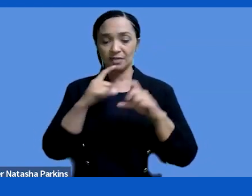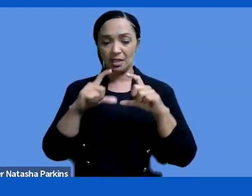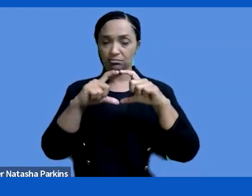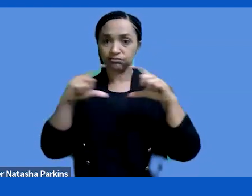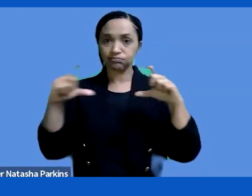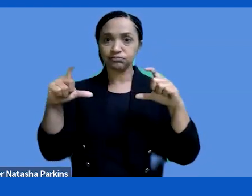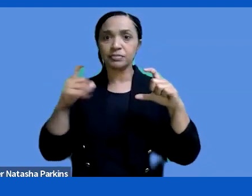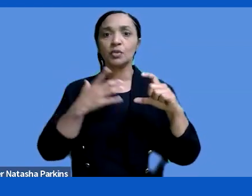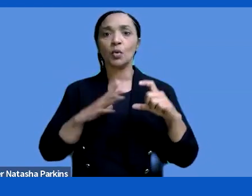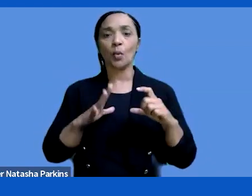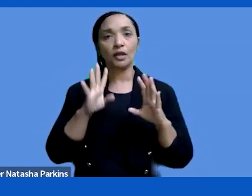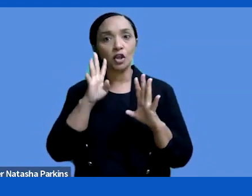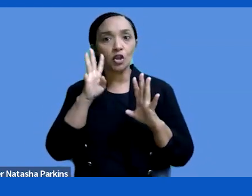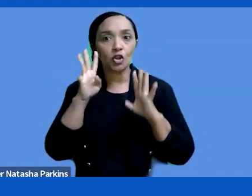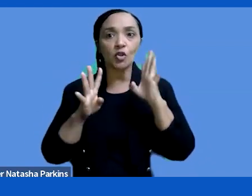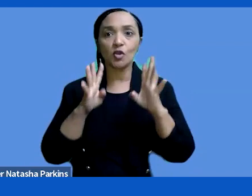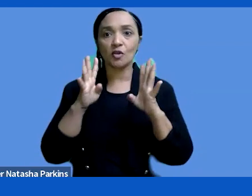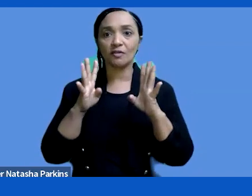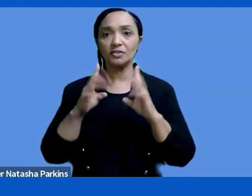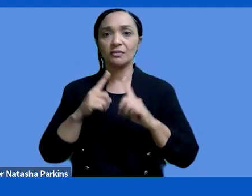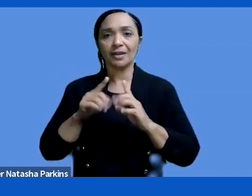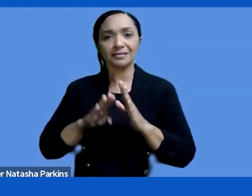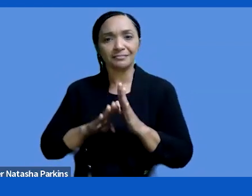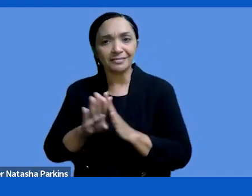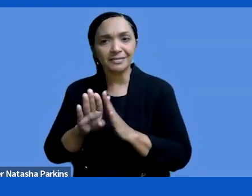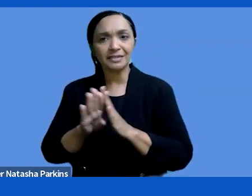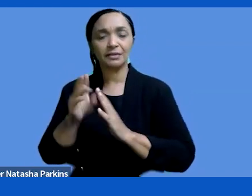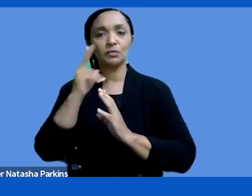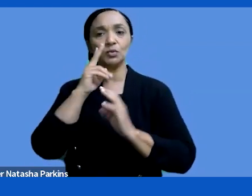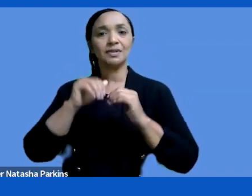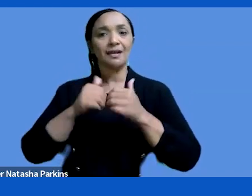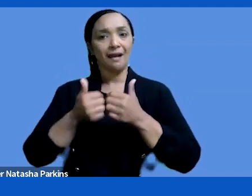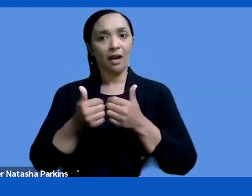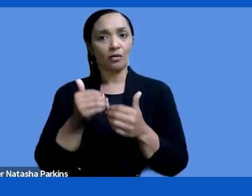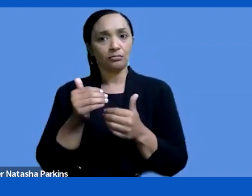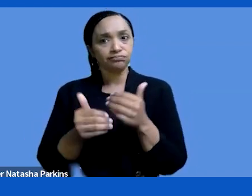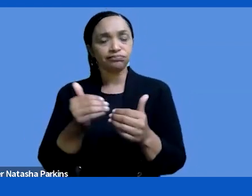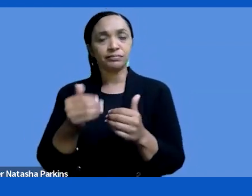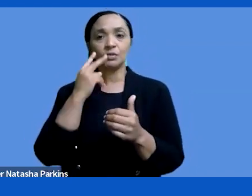there is still a lot to be done in this regard in terms when it comes to tools,